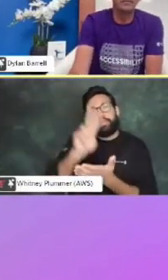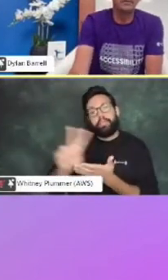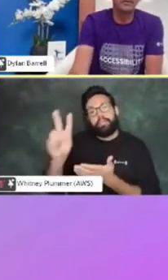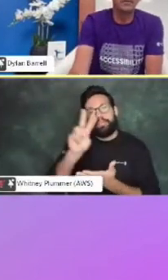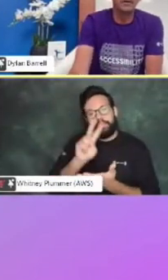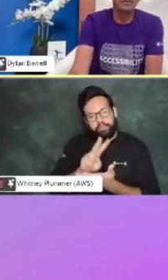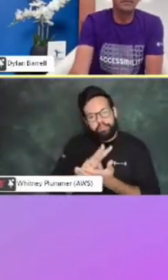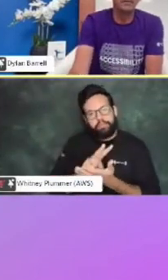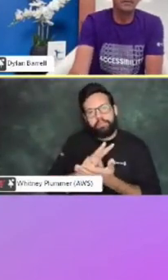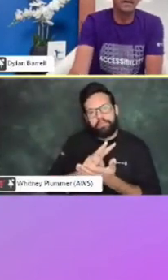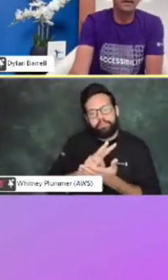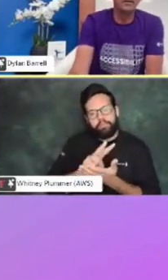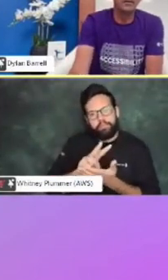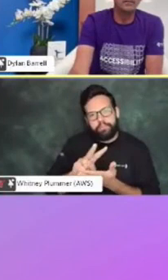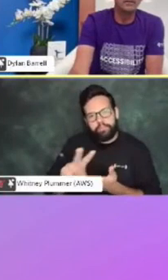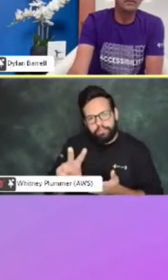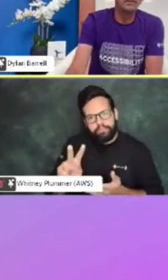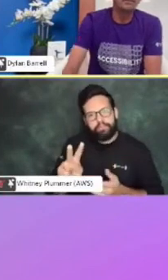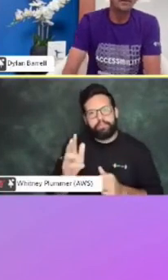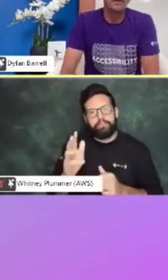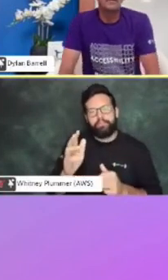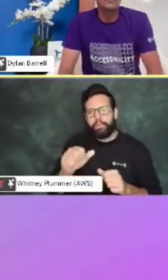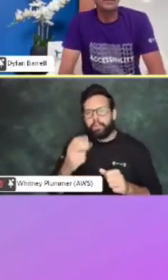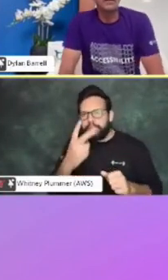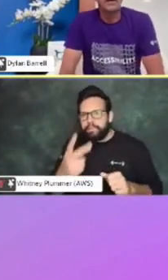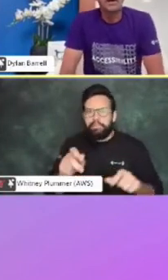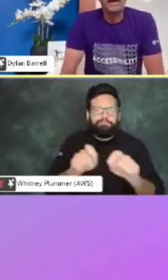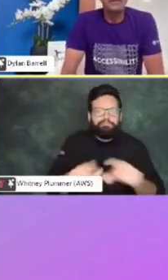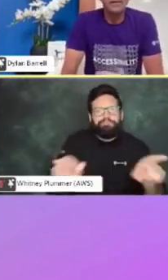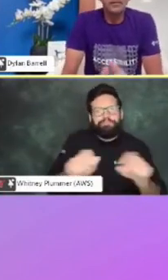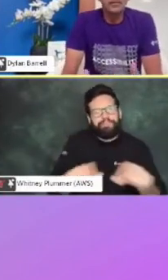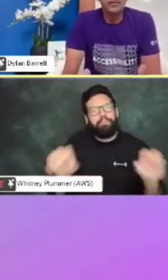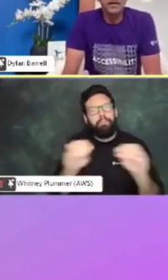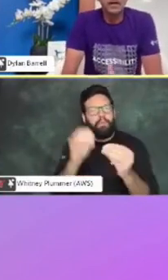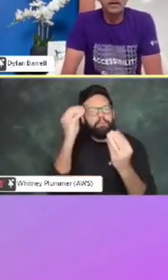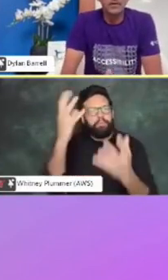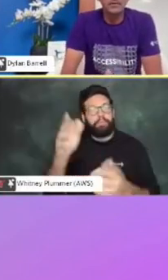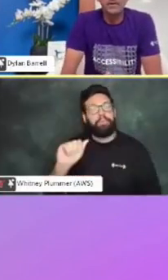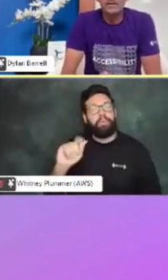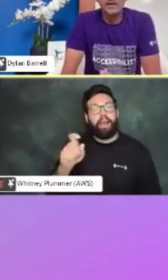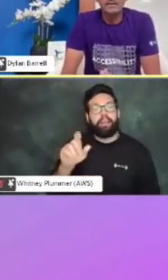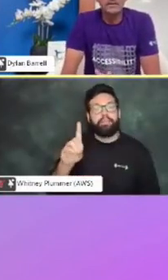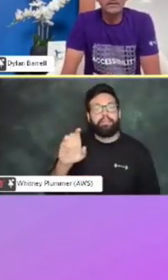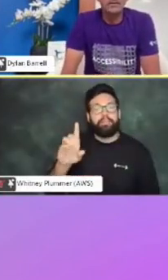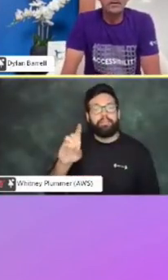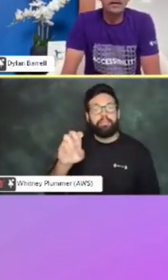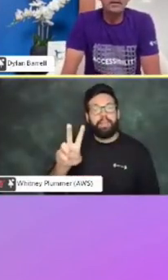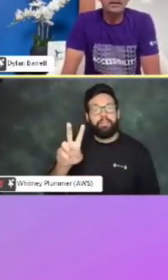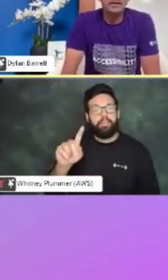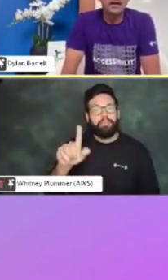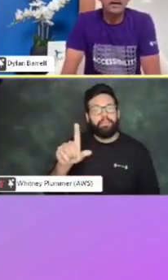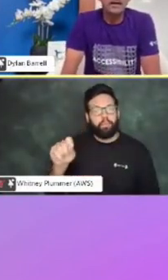to improvements behind the seams. So axe DevTools with these capabilities really is at the cutting edge